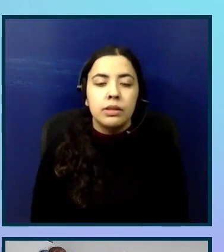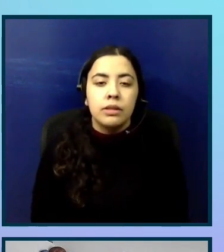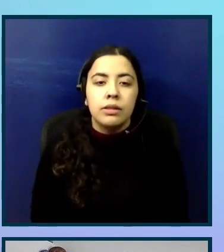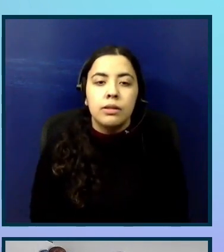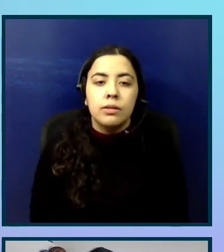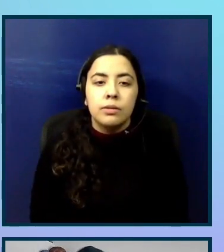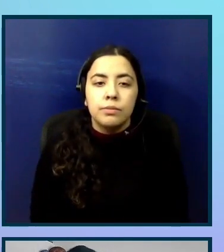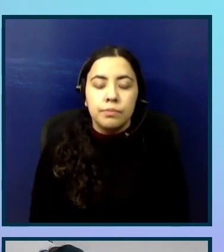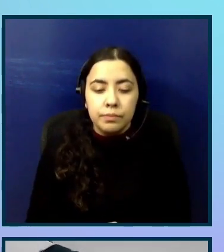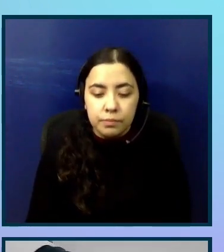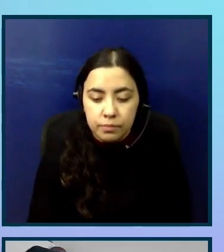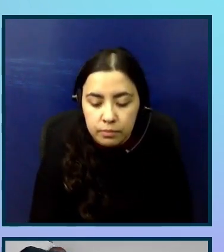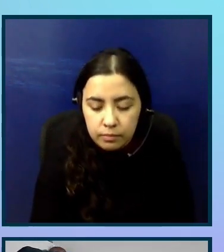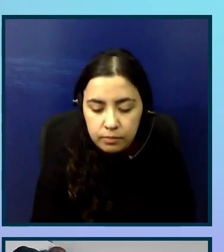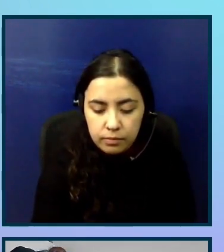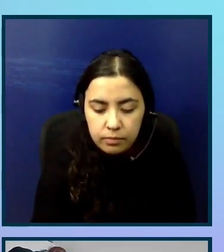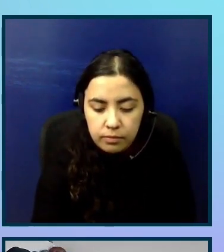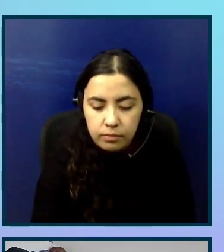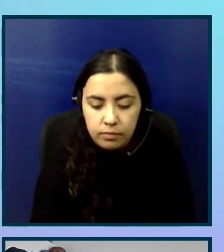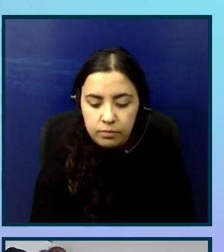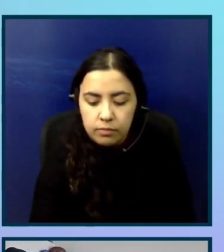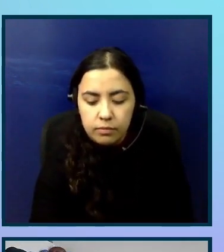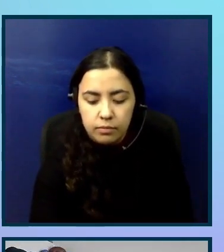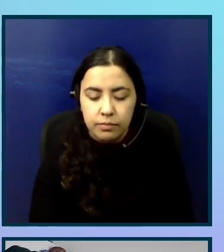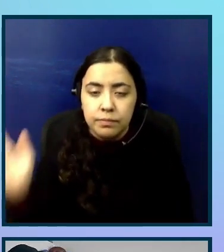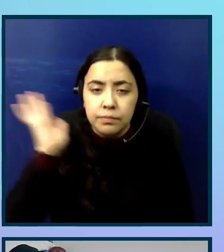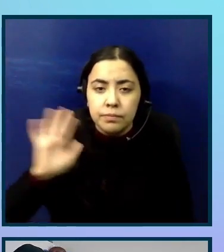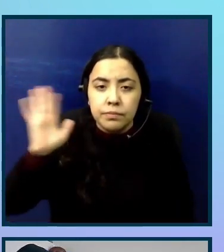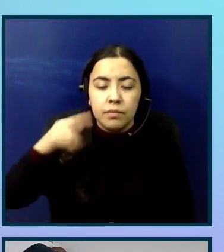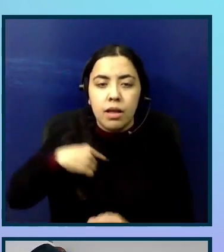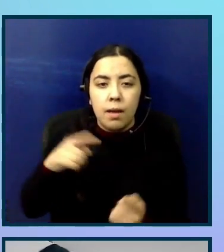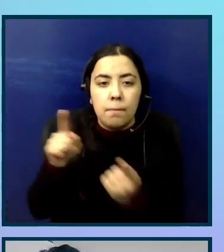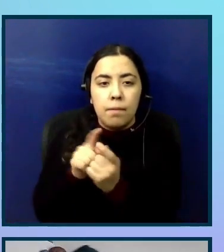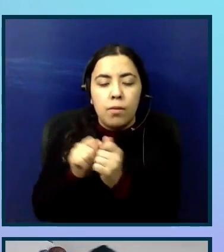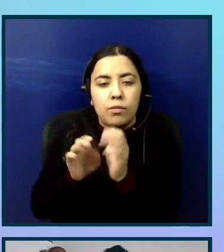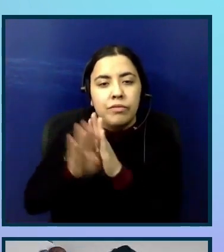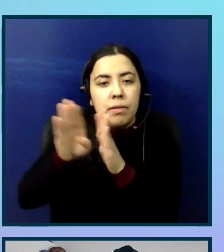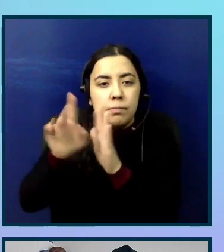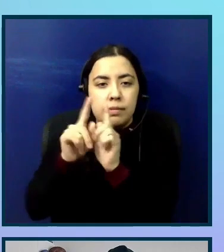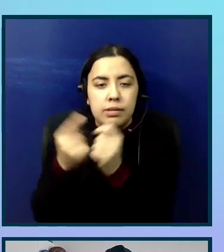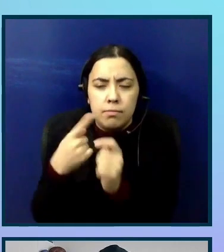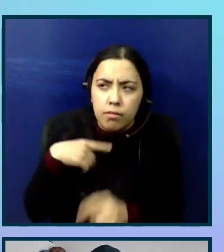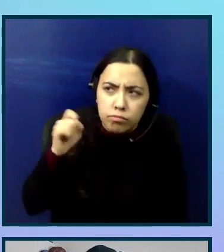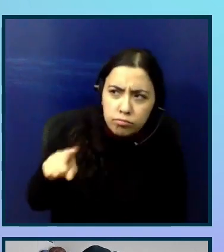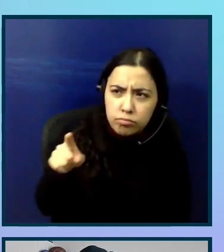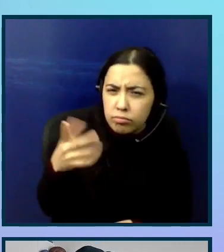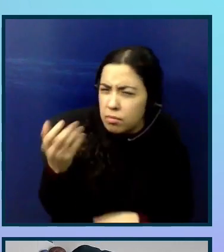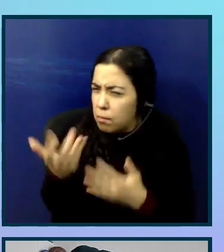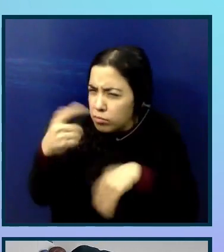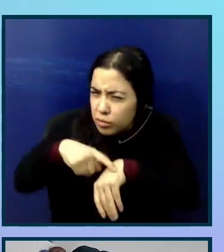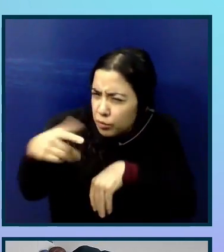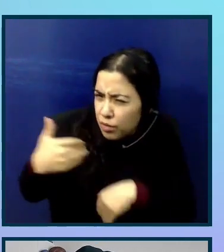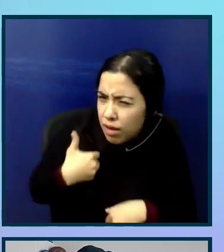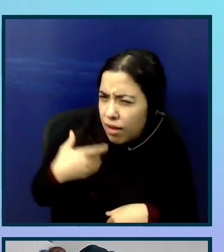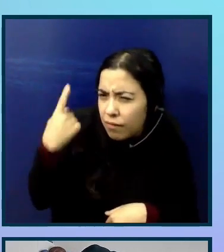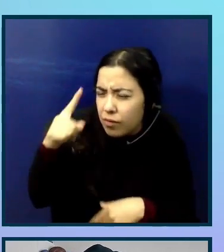Once upon a time I met with the development team. I asked them how much time do you all have to do like any customer research, right?